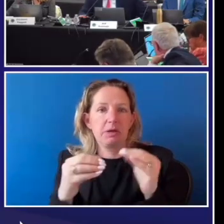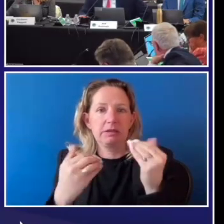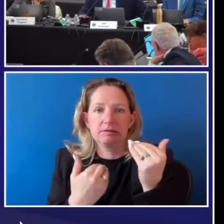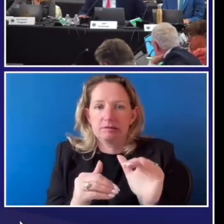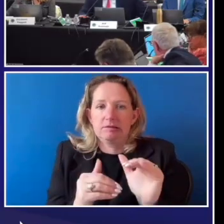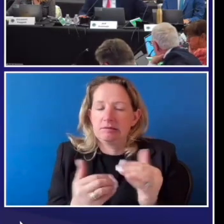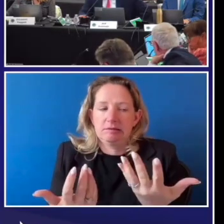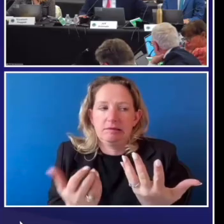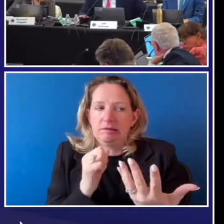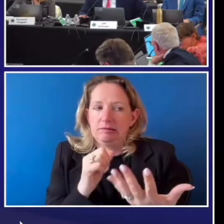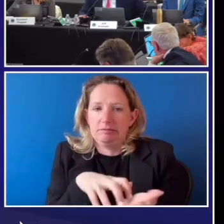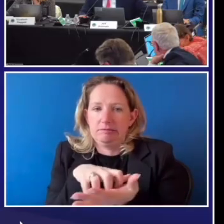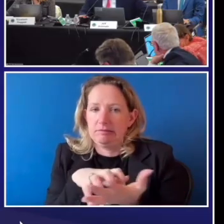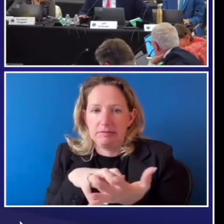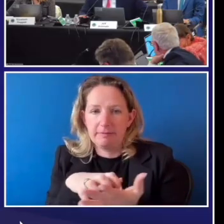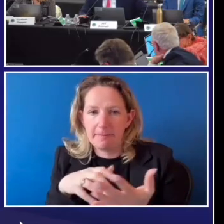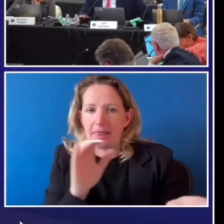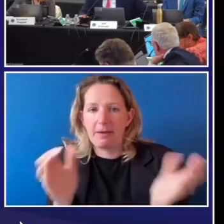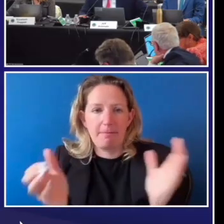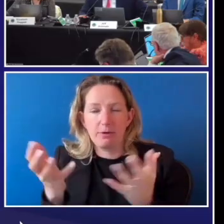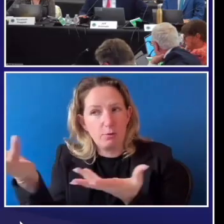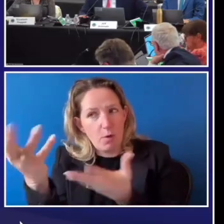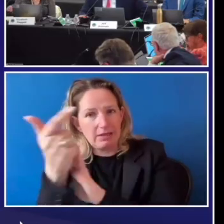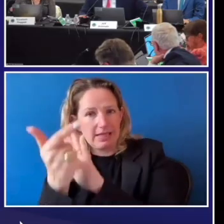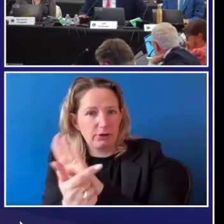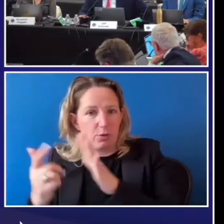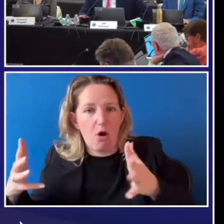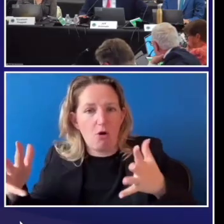Um, where, um, there's